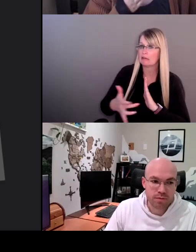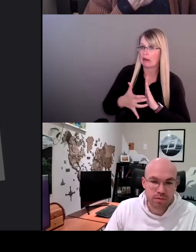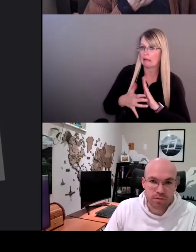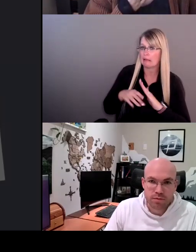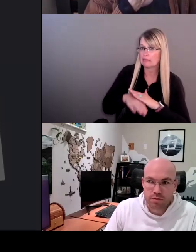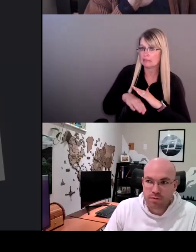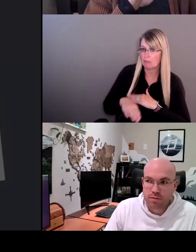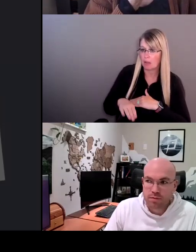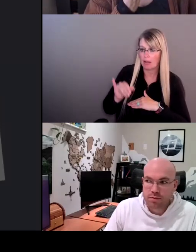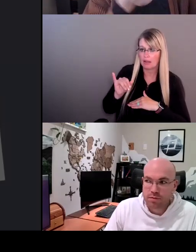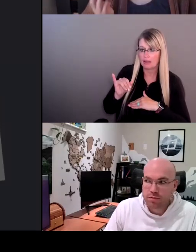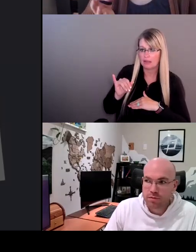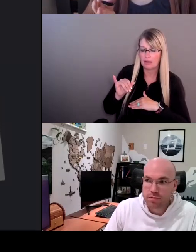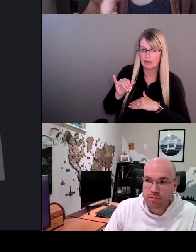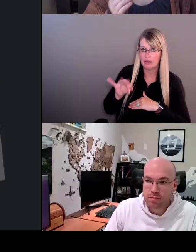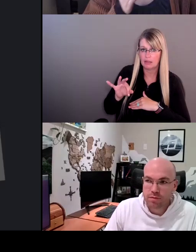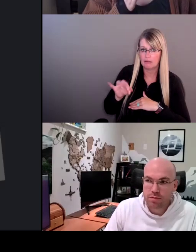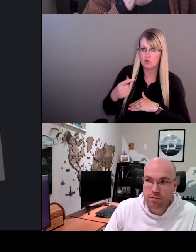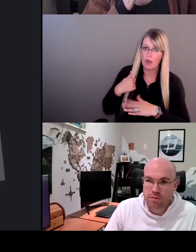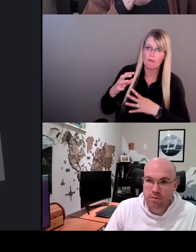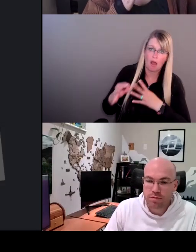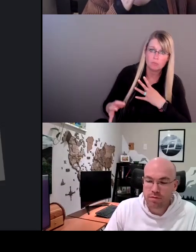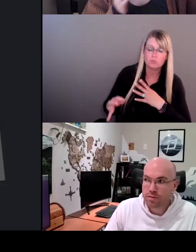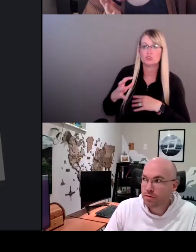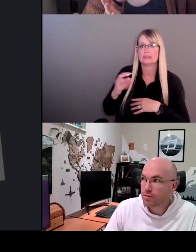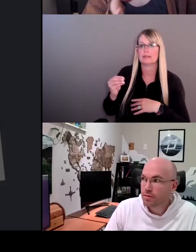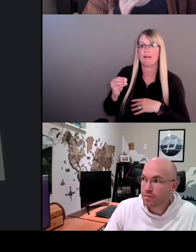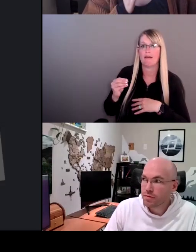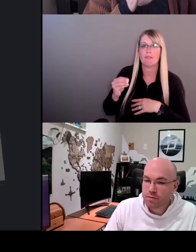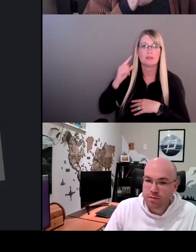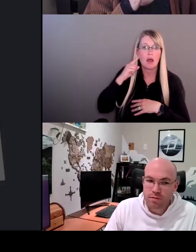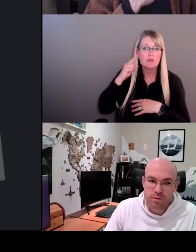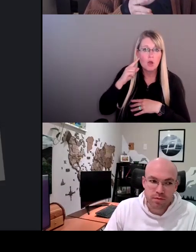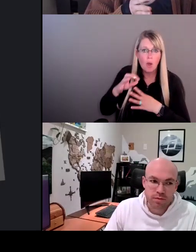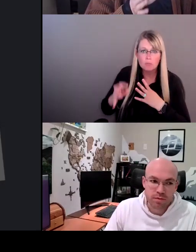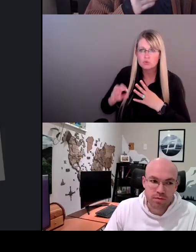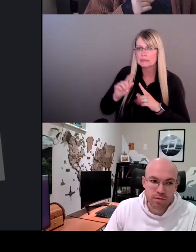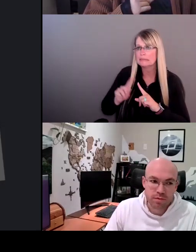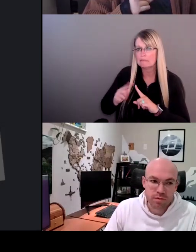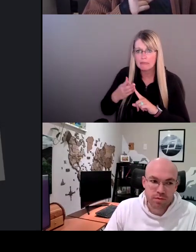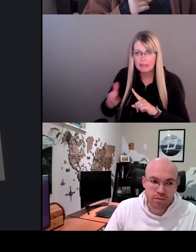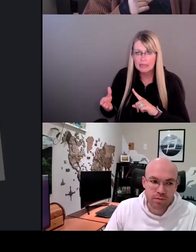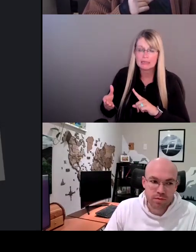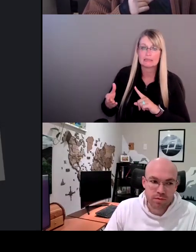even if you have options or there is an audio option and there are different things,